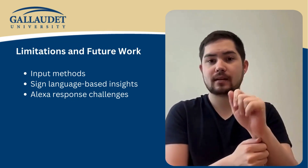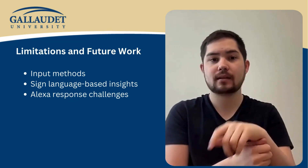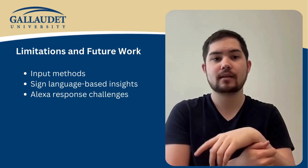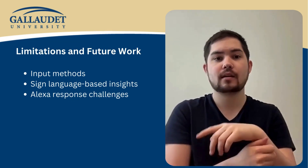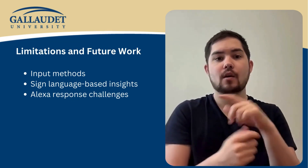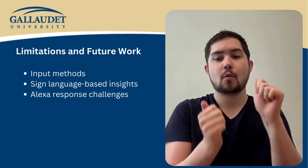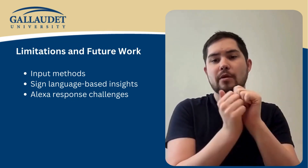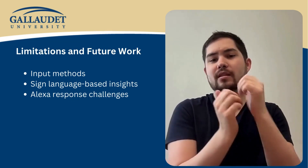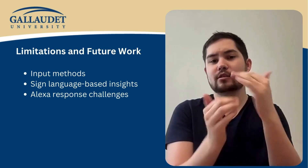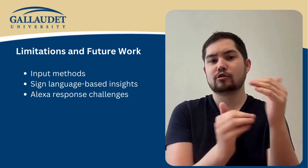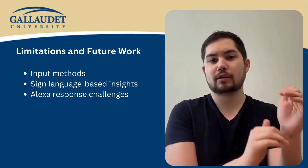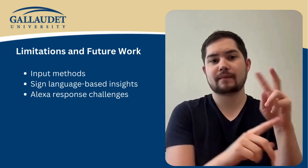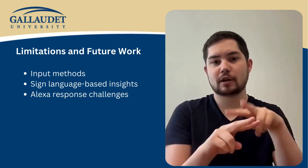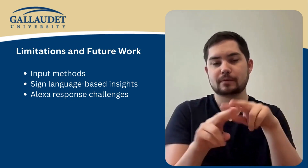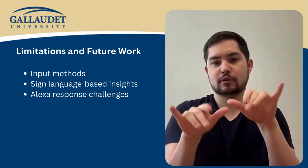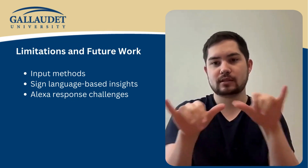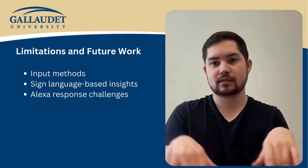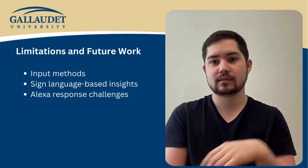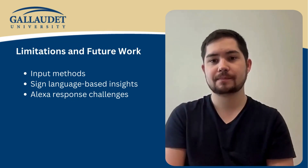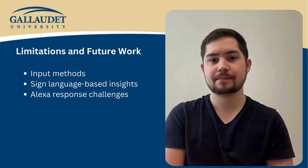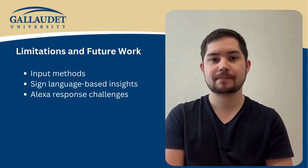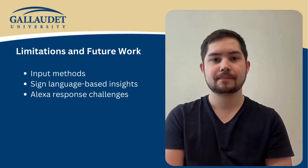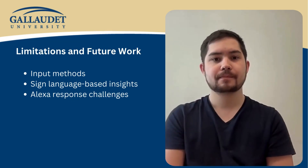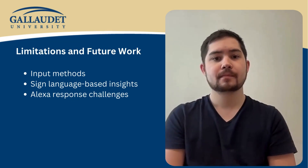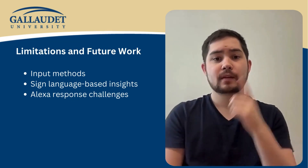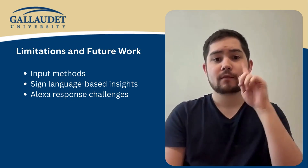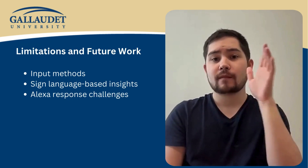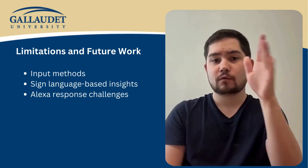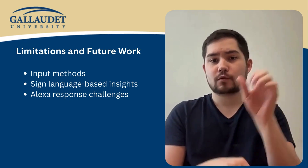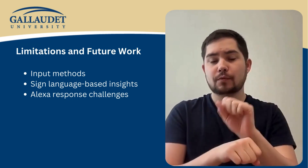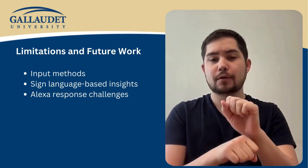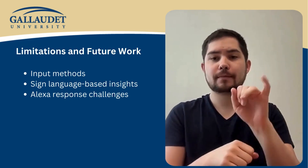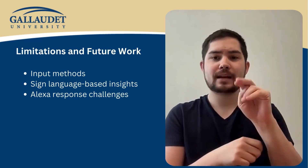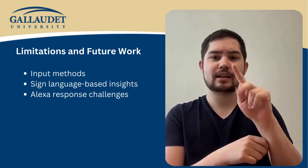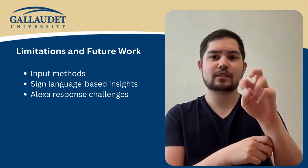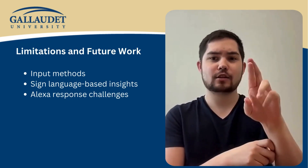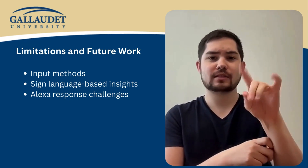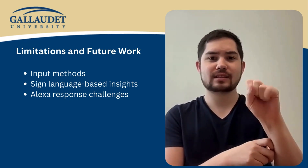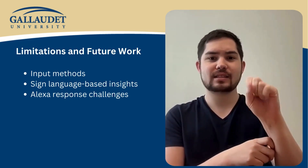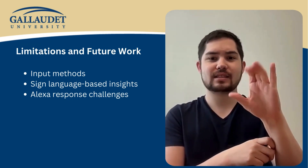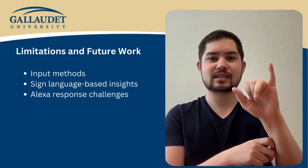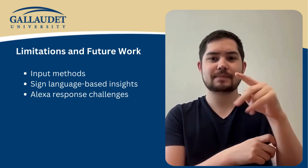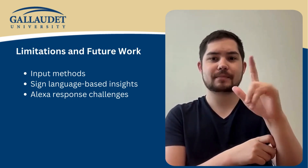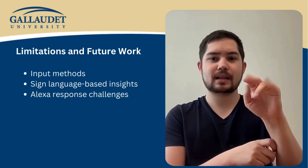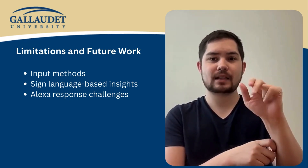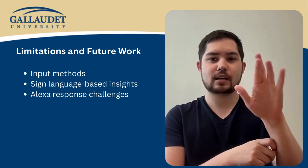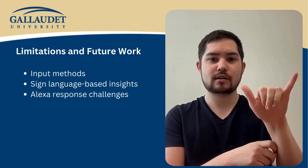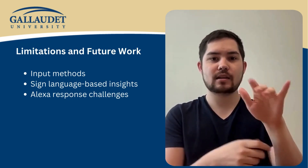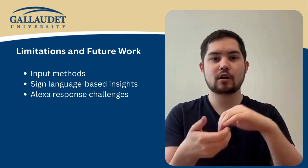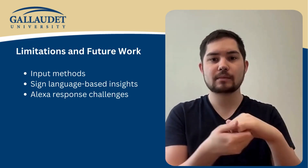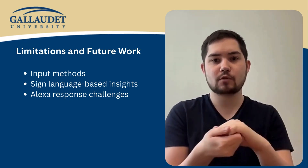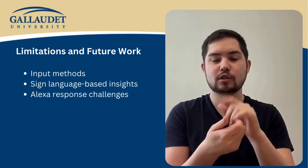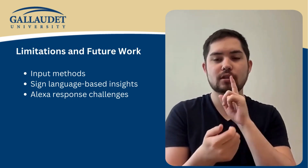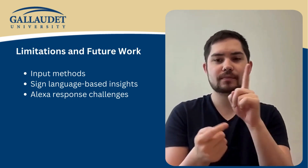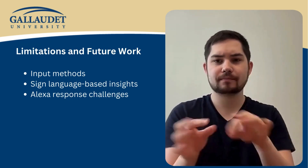For future work, interdisciplinary collaboration is crucial, integrating expertise in technology,